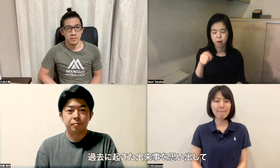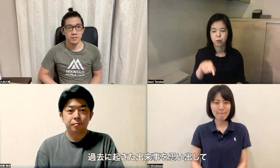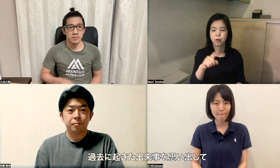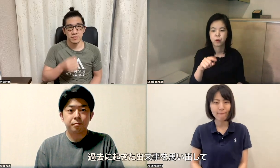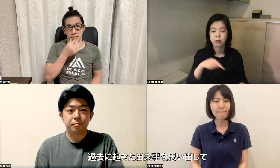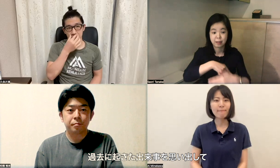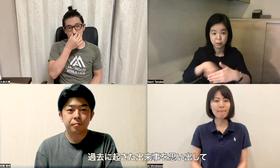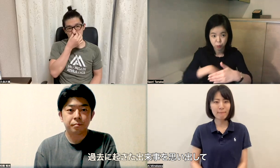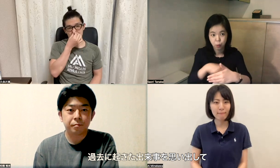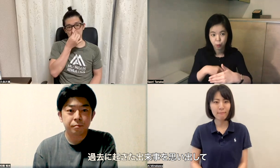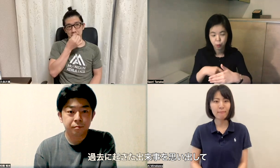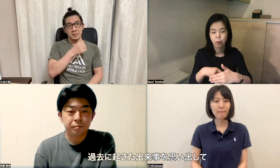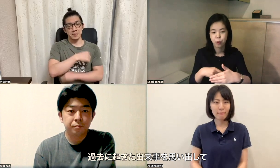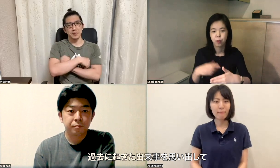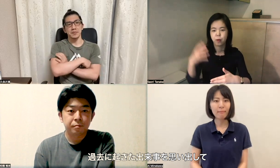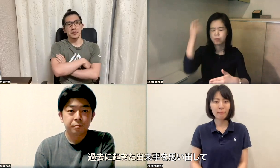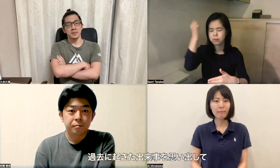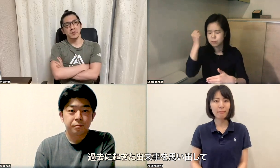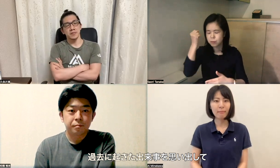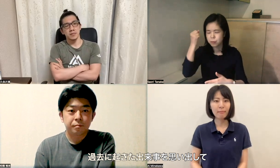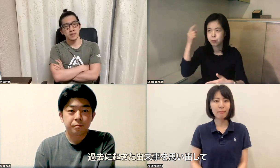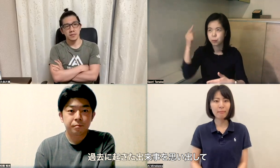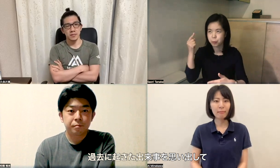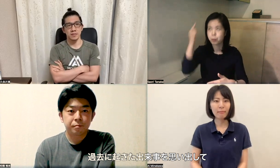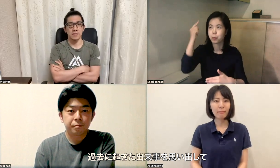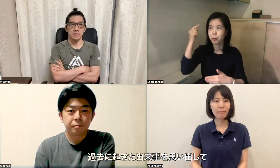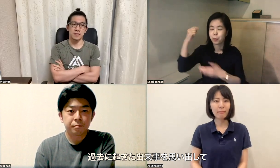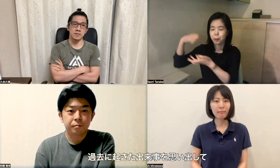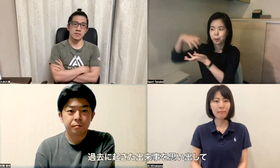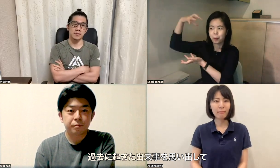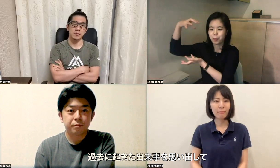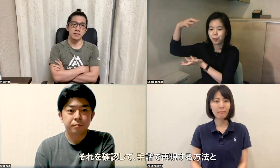remembering events in the past,